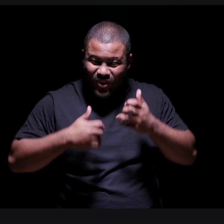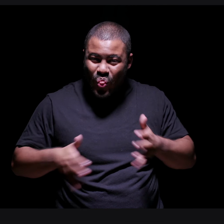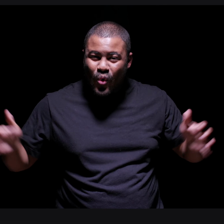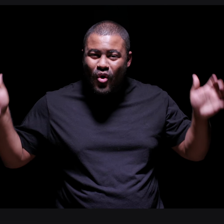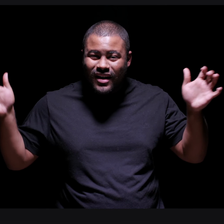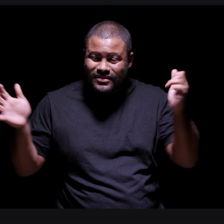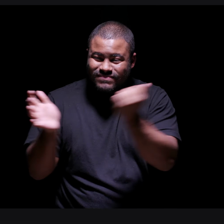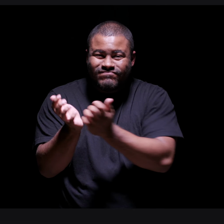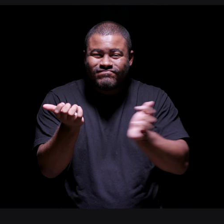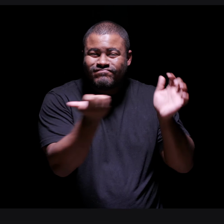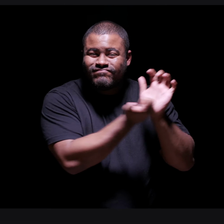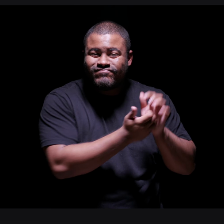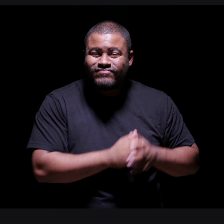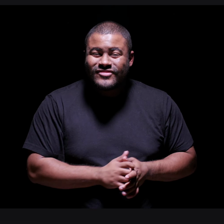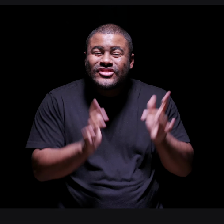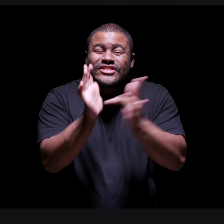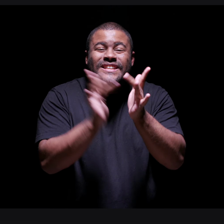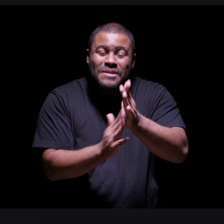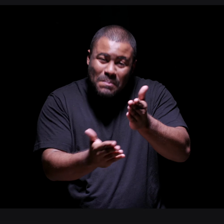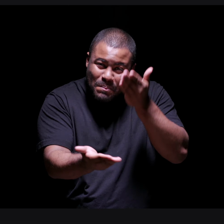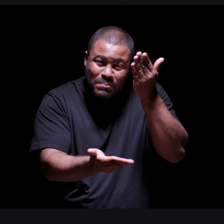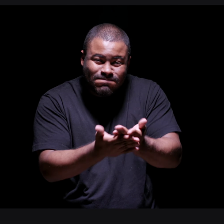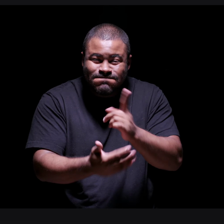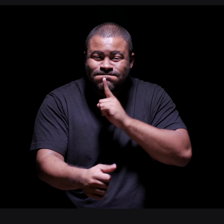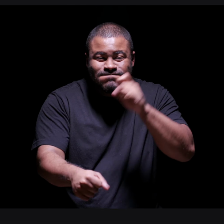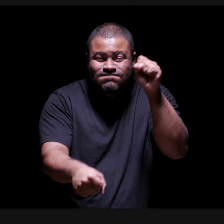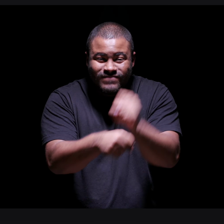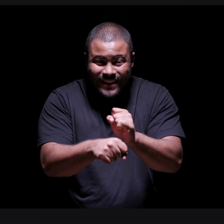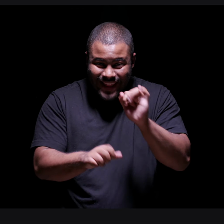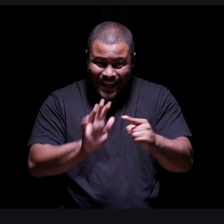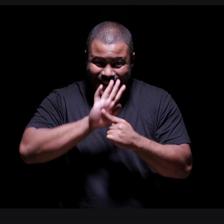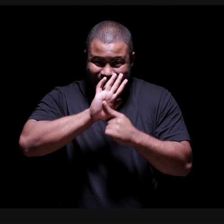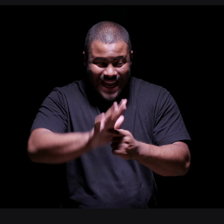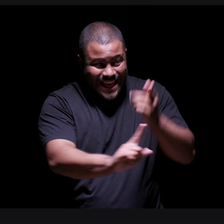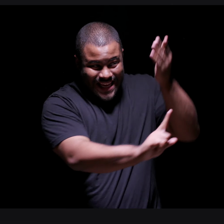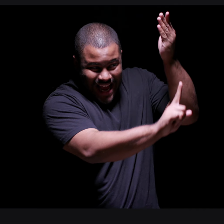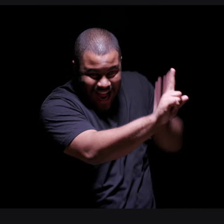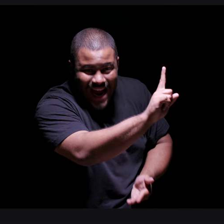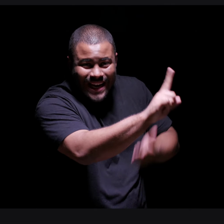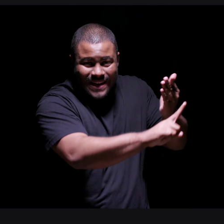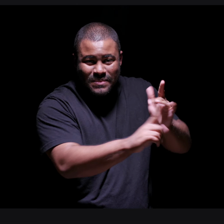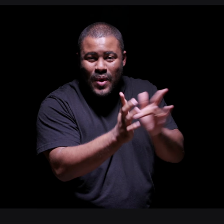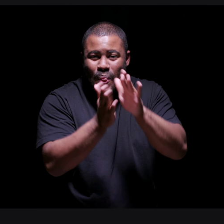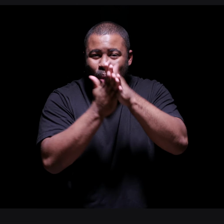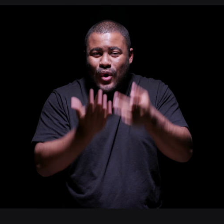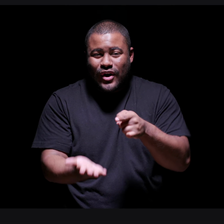But Jesus would perform a final sign that would prove he is the I Am, the Word,